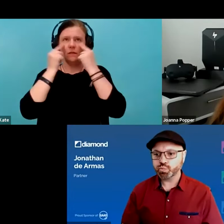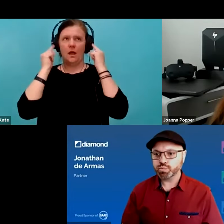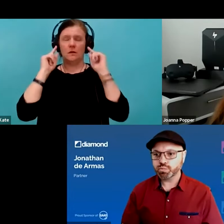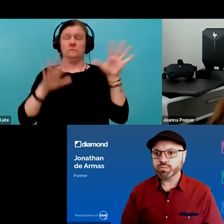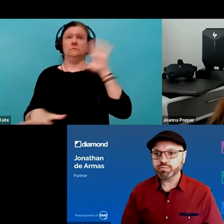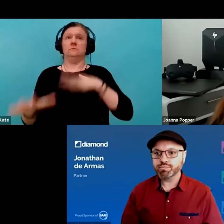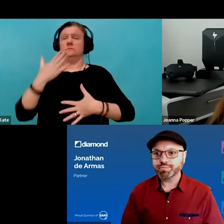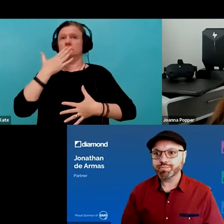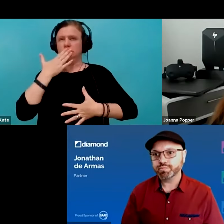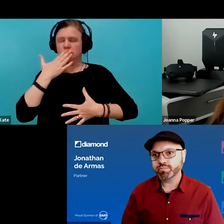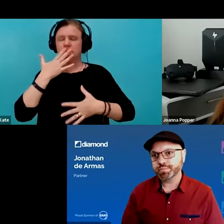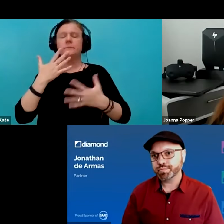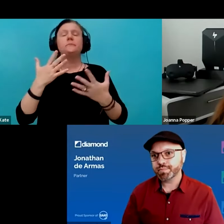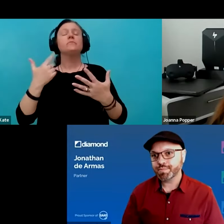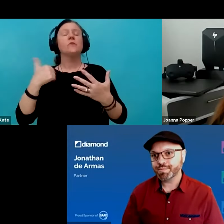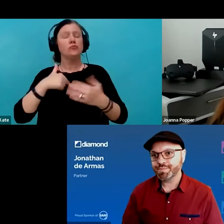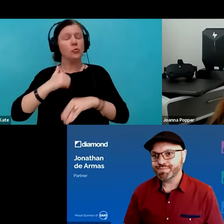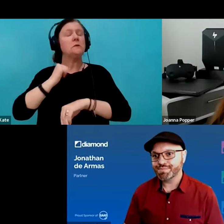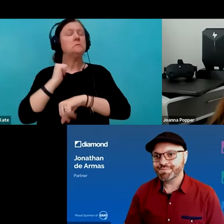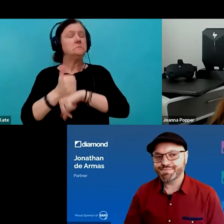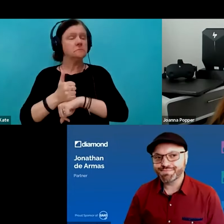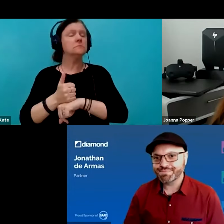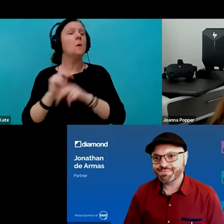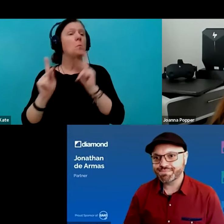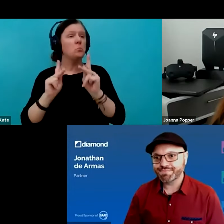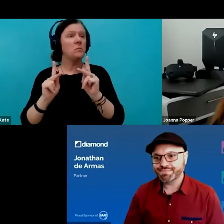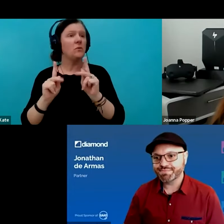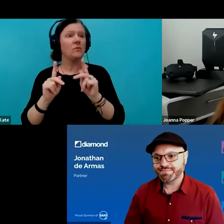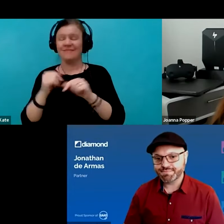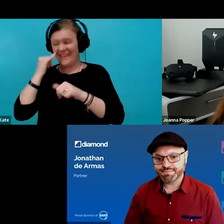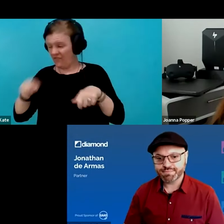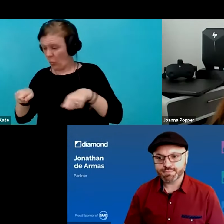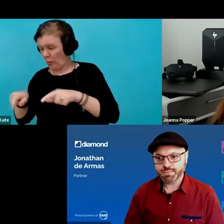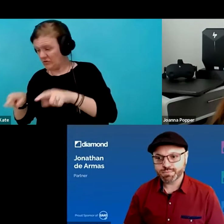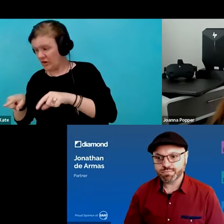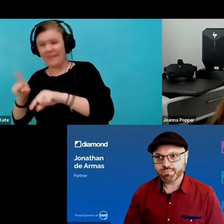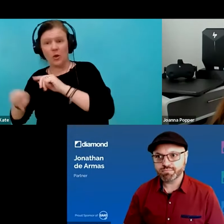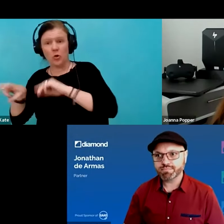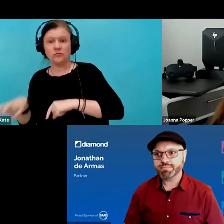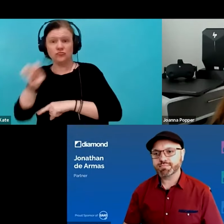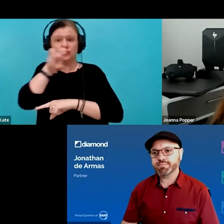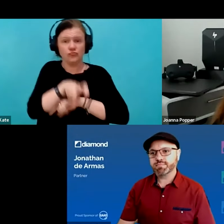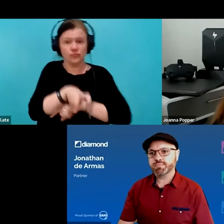Chadwick Turner: So we had to create a version that enable people that could not transfer from the wheelchair to the chair that was simply cross dissolves.